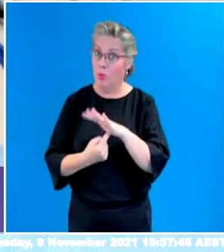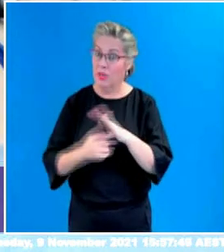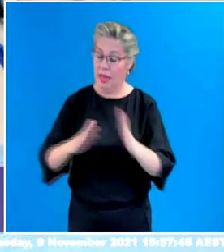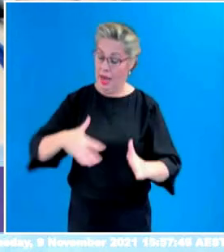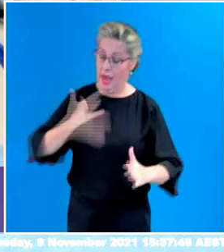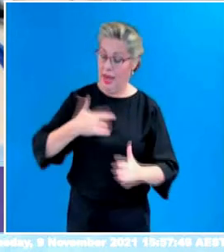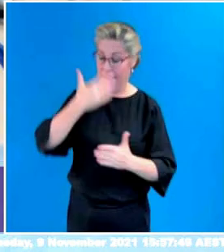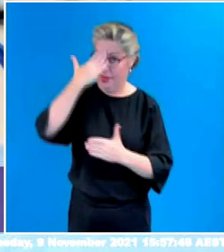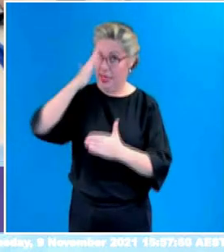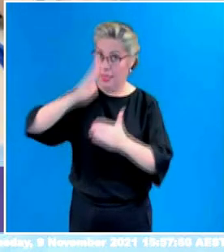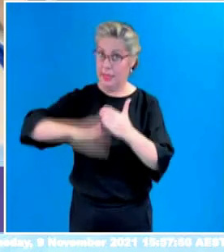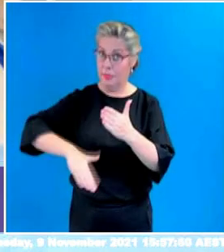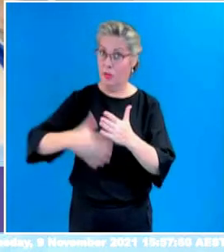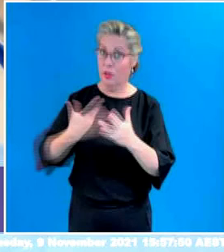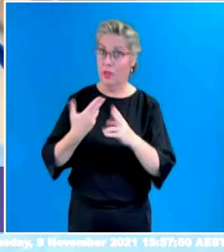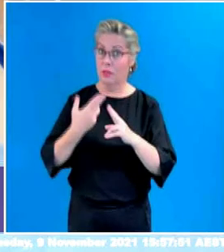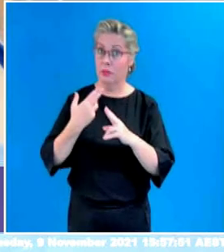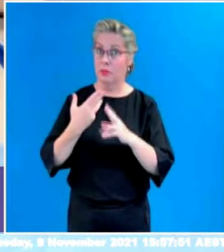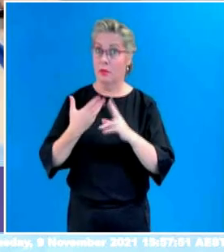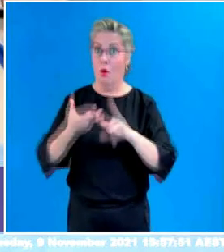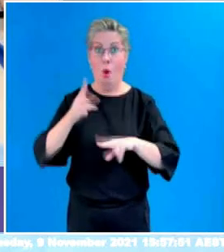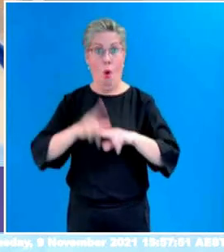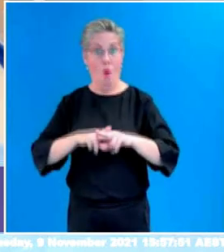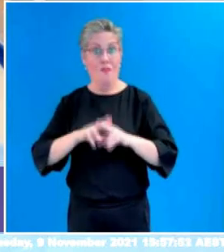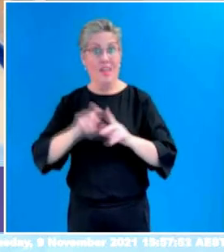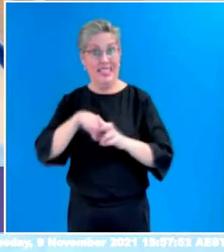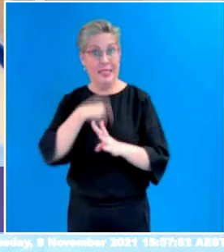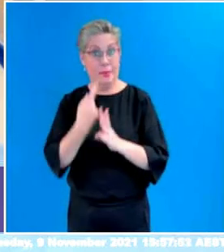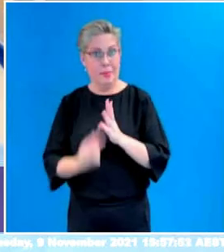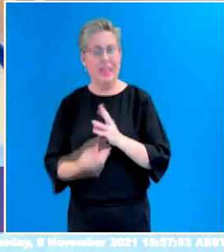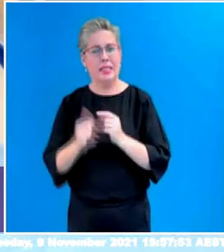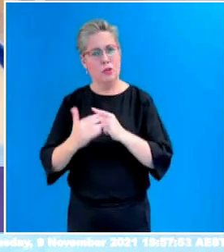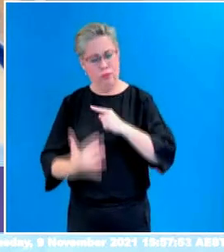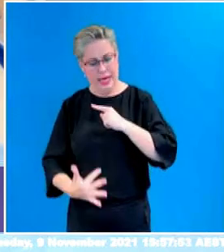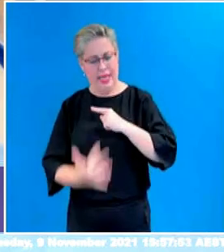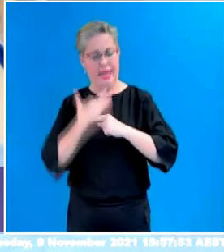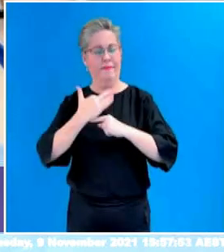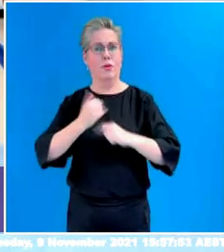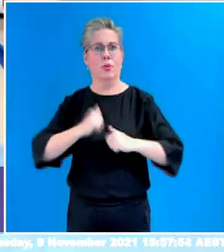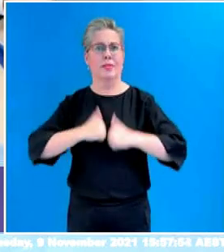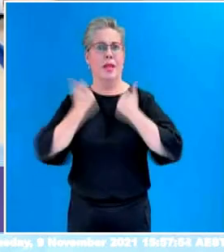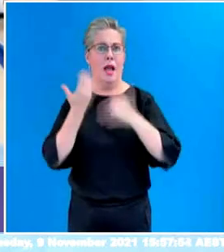inform our work. But we also find other ways in which to try and bring those perspectives in as